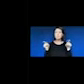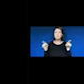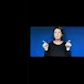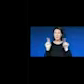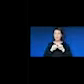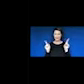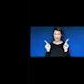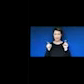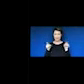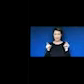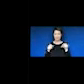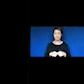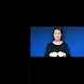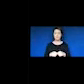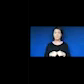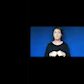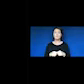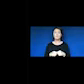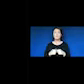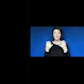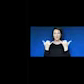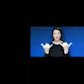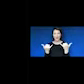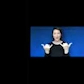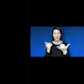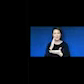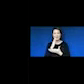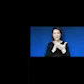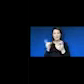At this point, we are going to hear from some of those employment specialists, and research